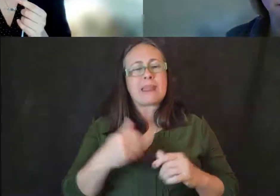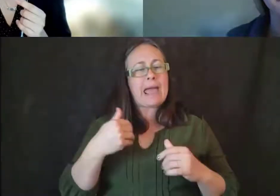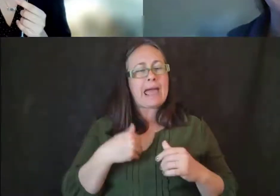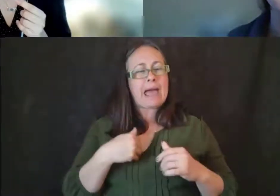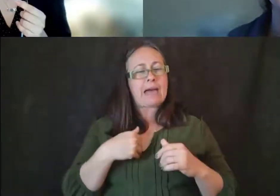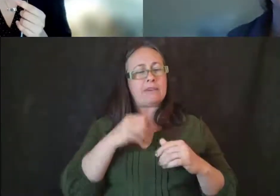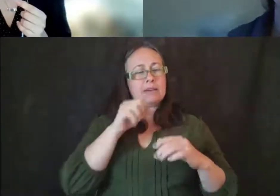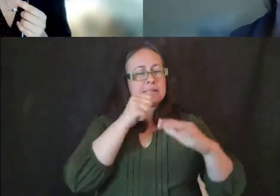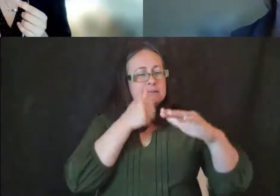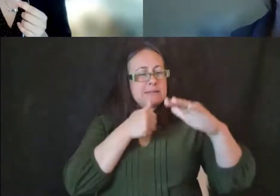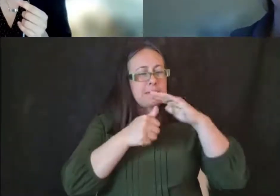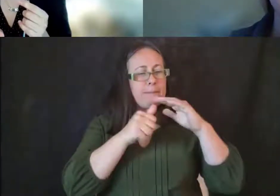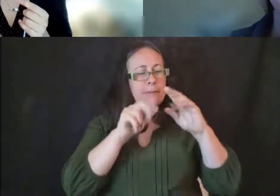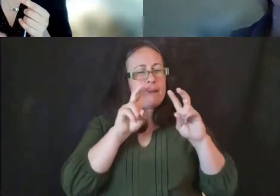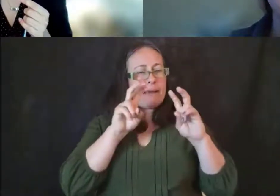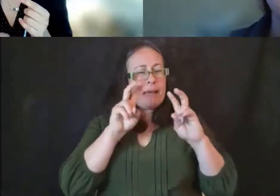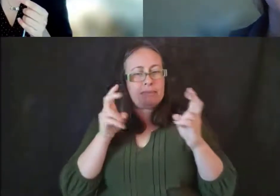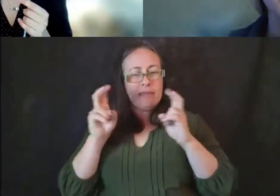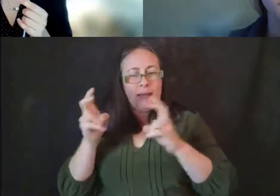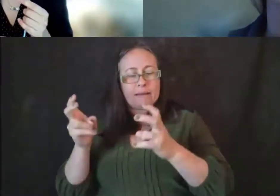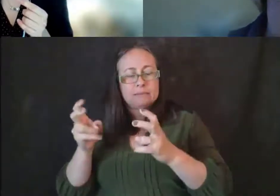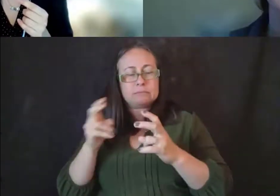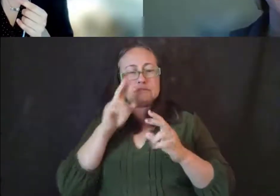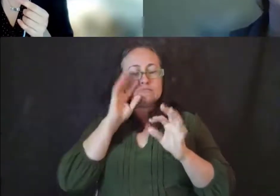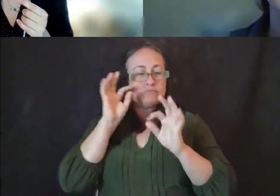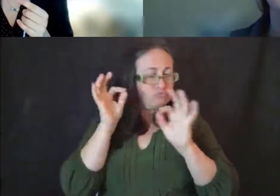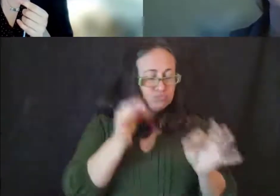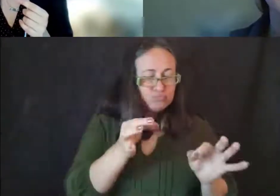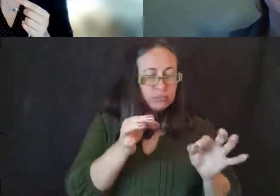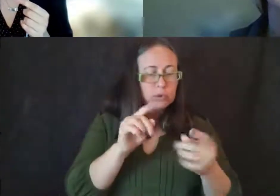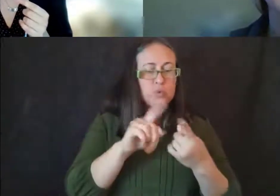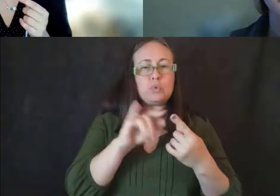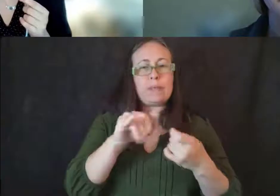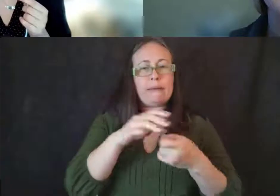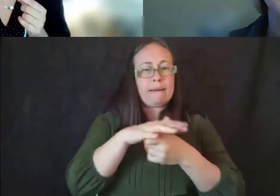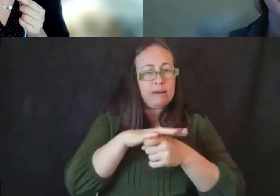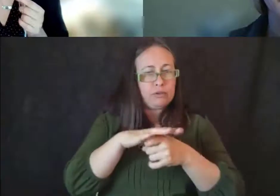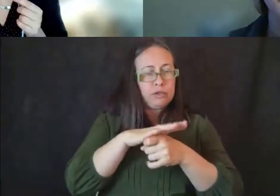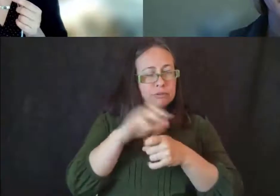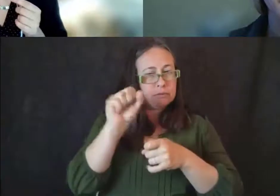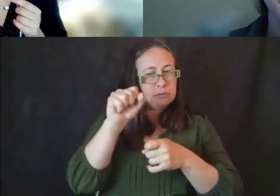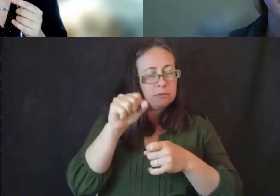do bring the reviewer's attention to that area. So if someone is …